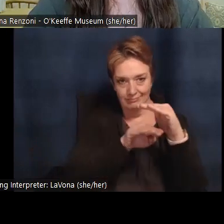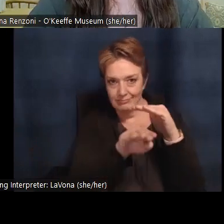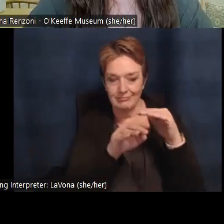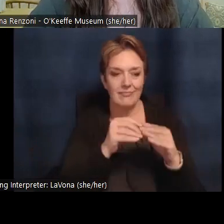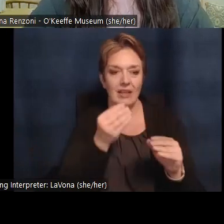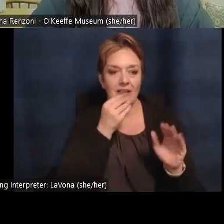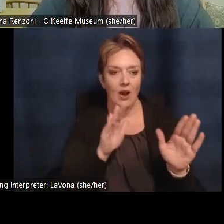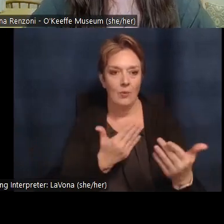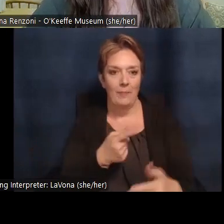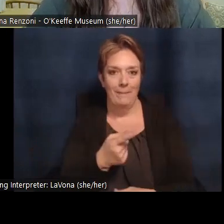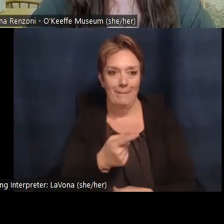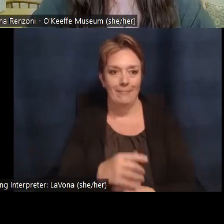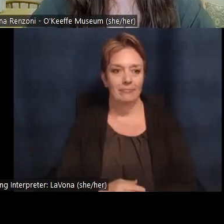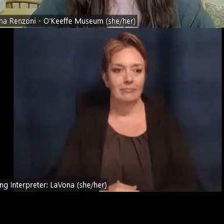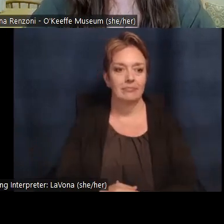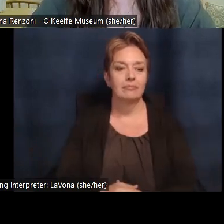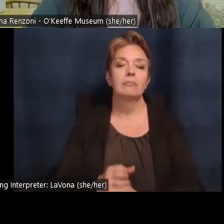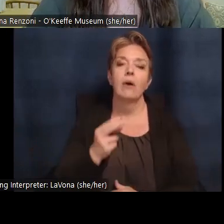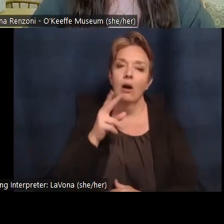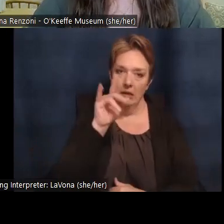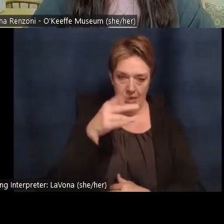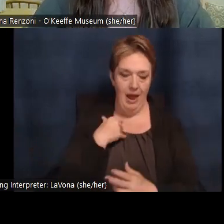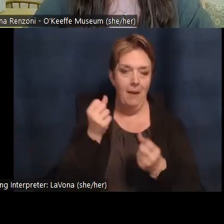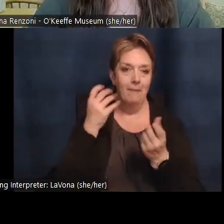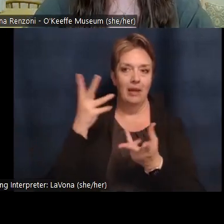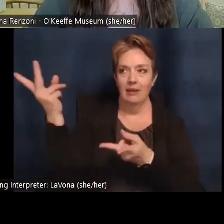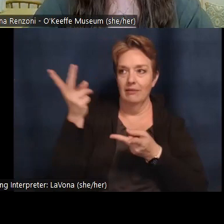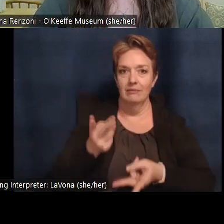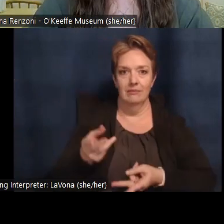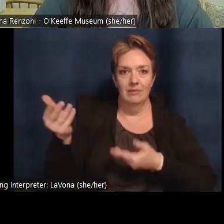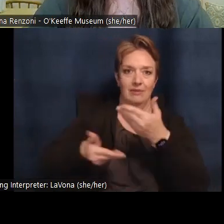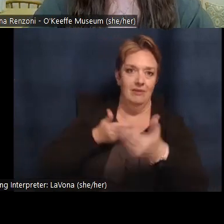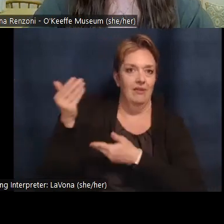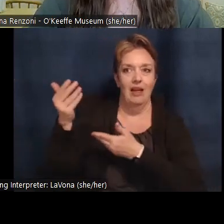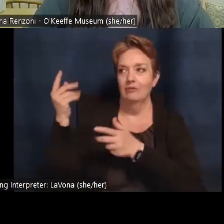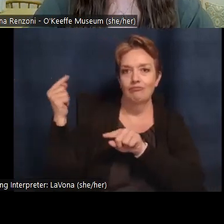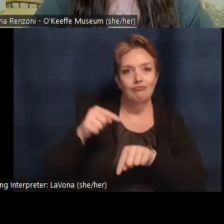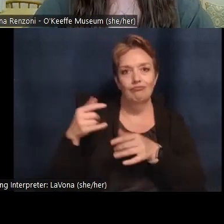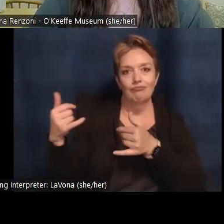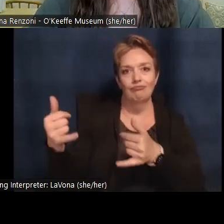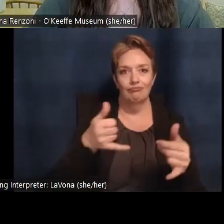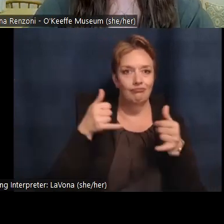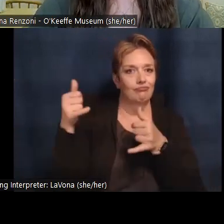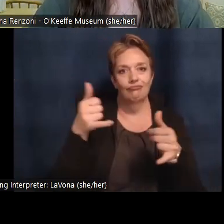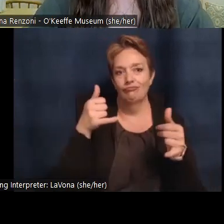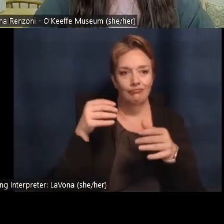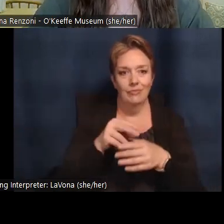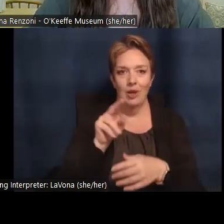So Miss O’Keeffe did do a lot of entertaining in her early days in New Mexico. Folks loved to come visit her out here as a retreat.